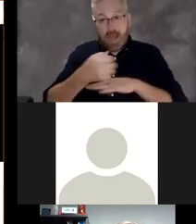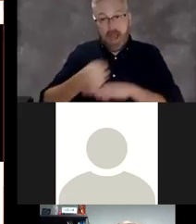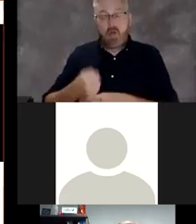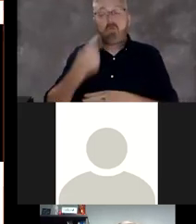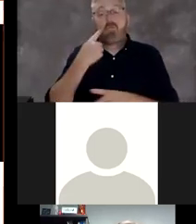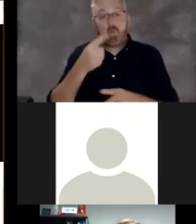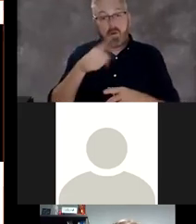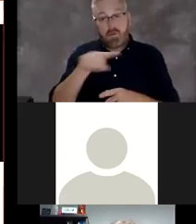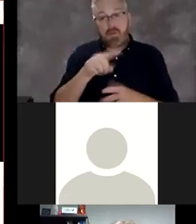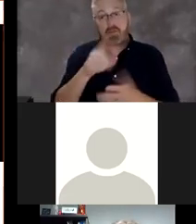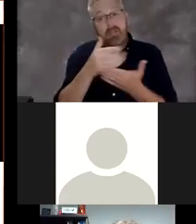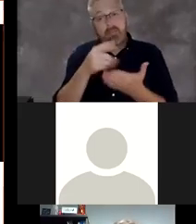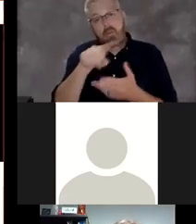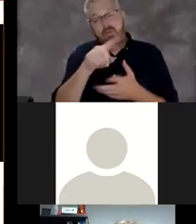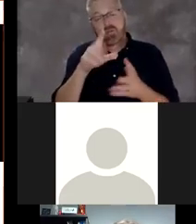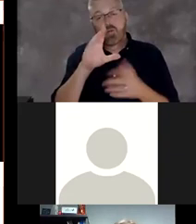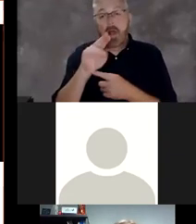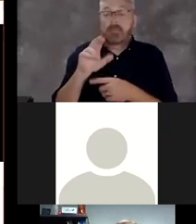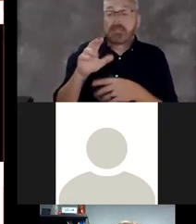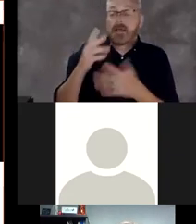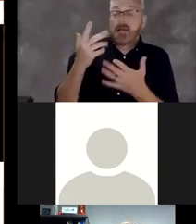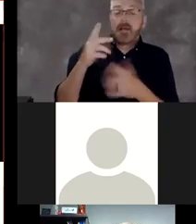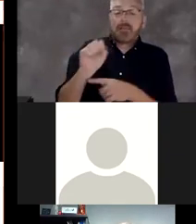TODAY. A STATUTE OF LIMITATION IS A